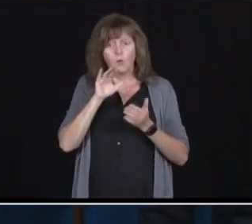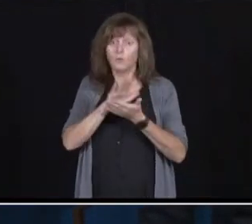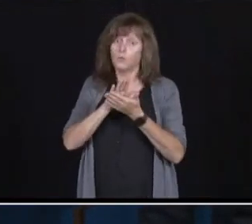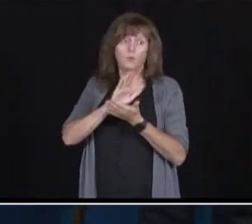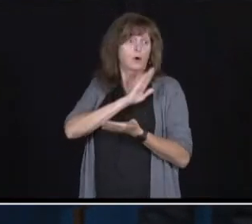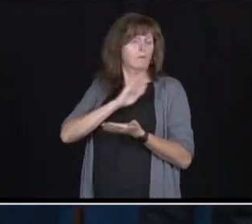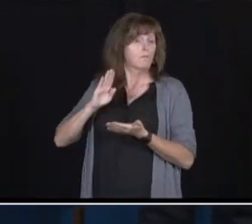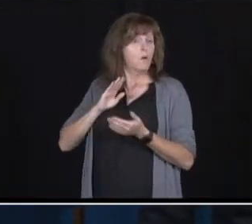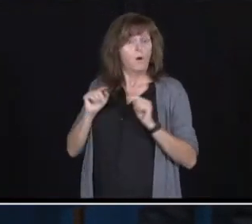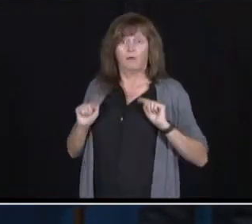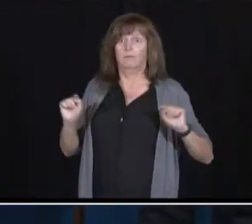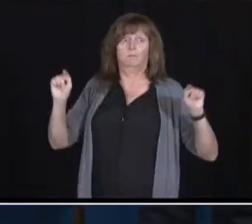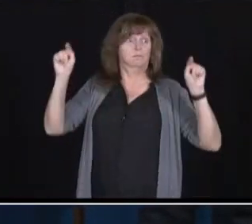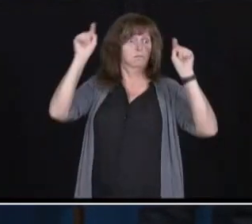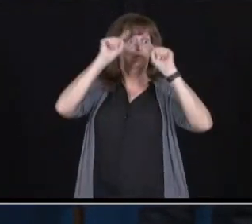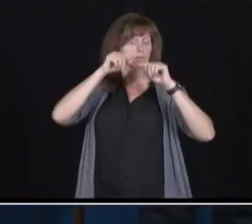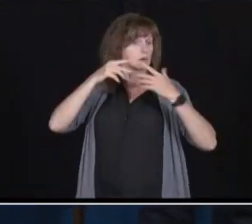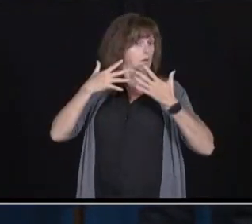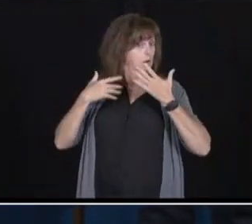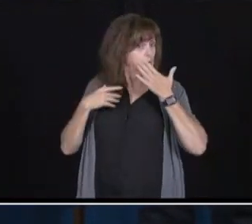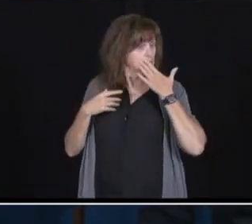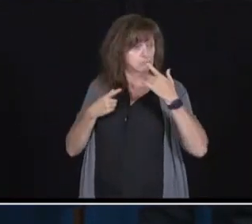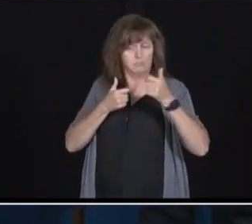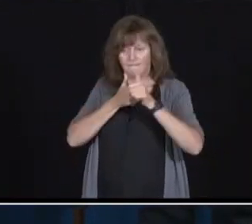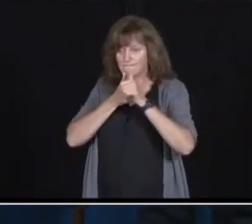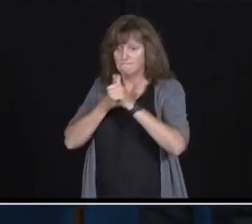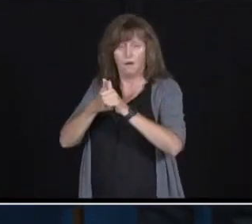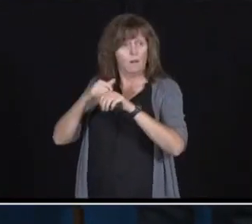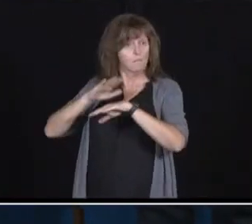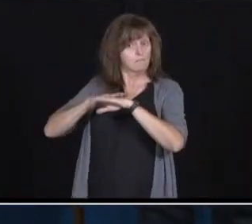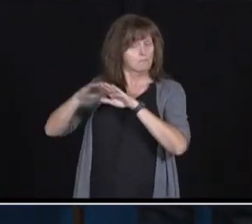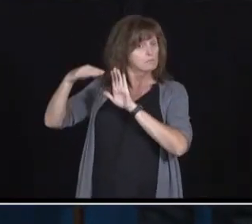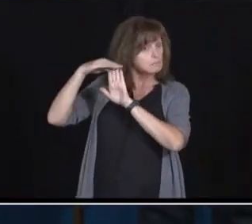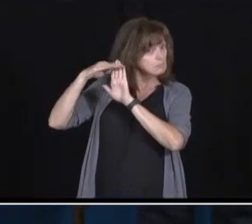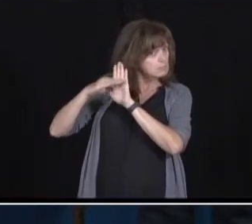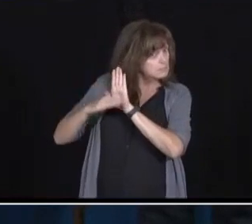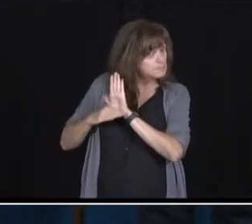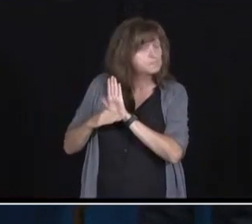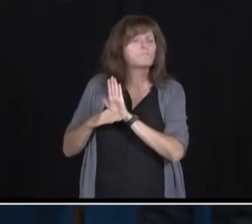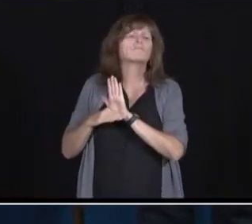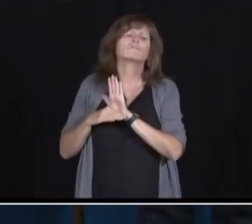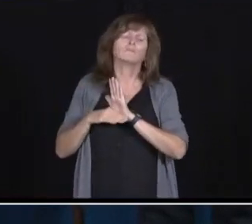are fundamental. And also, the school boards have taken some great steps follow the guidance as well as many